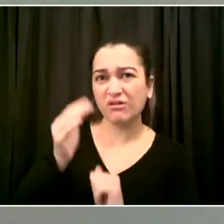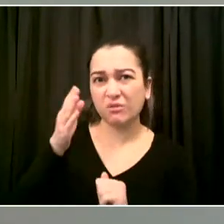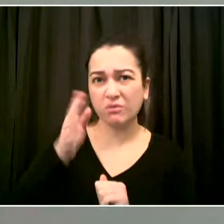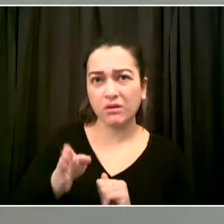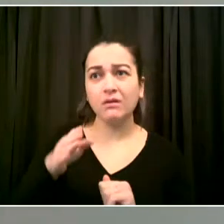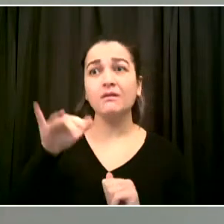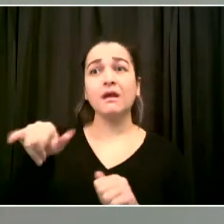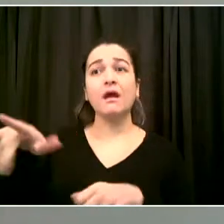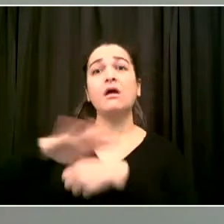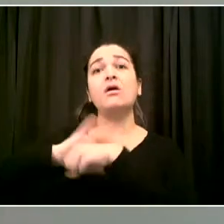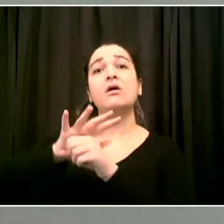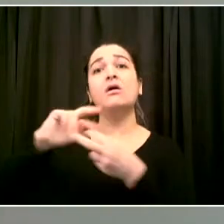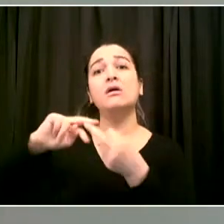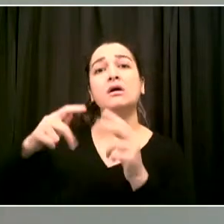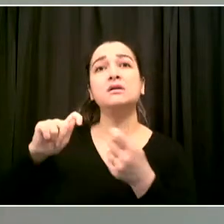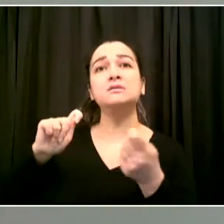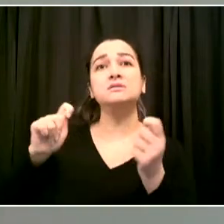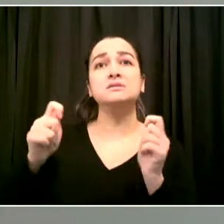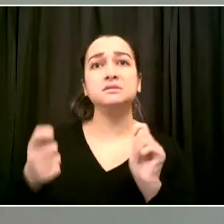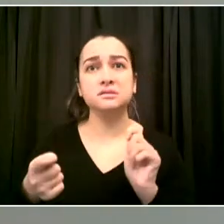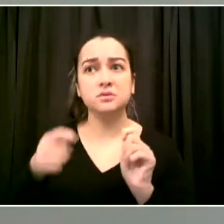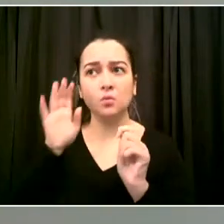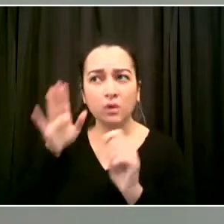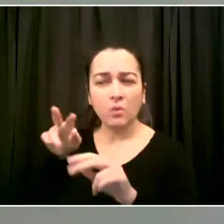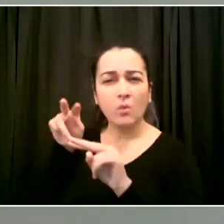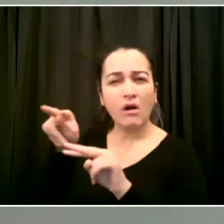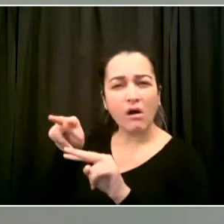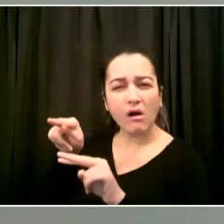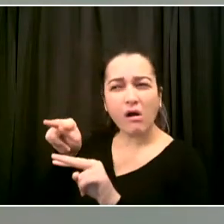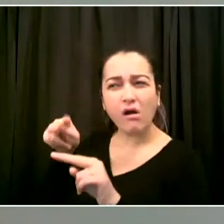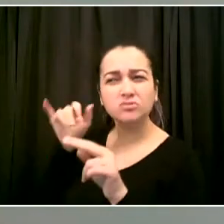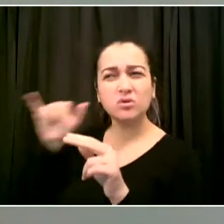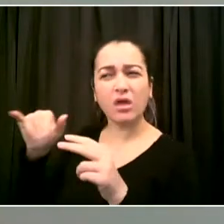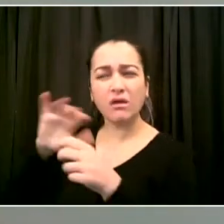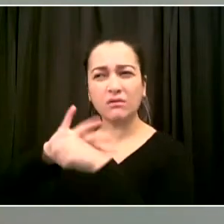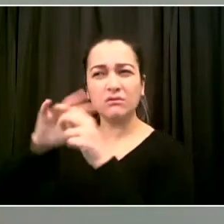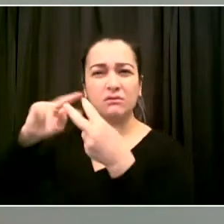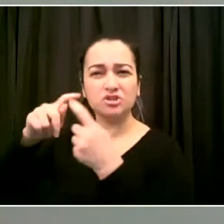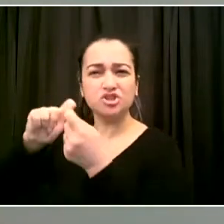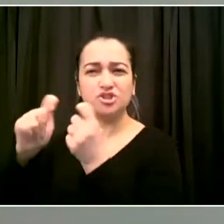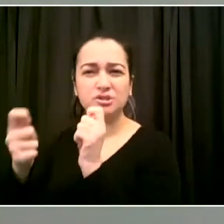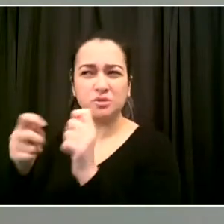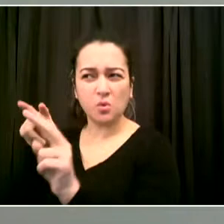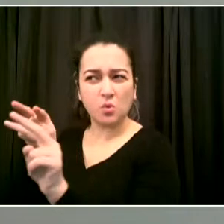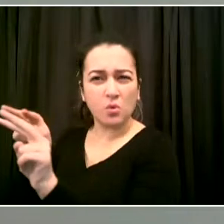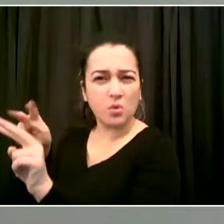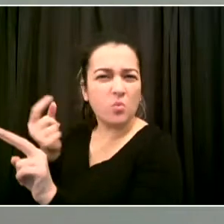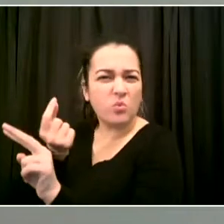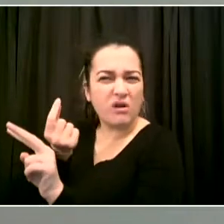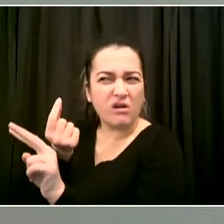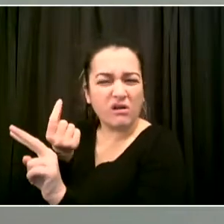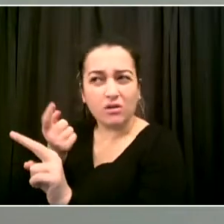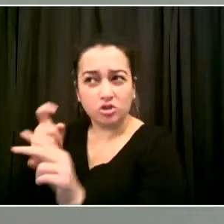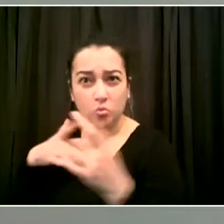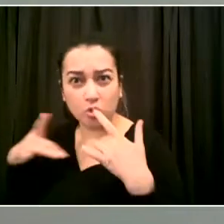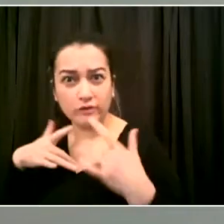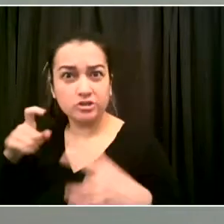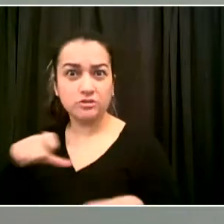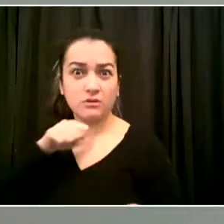SO WE ARE ABLE TO TRACK THIS NEW STRAIN THAT HAS BEEN REPORTED AND WE WILL CONTINUE TO